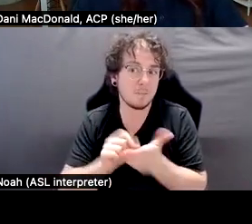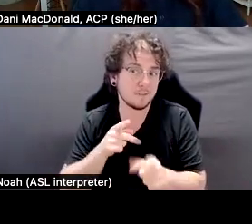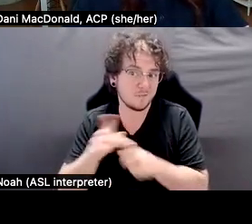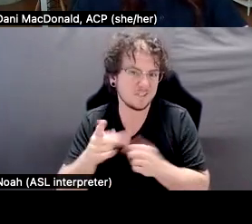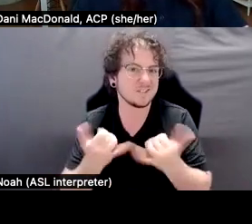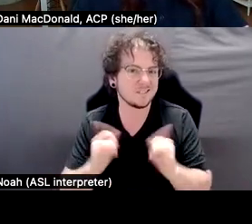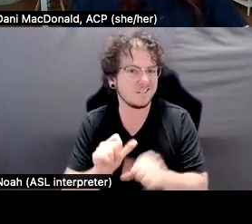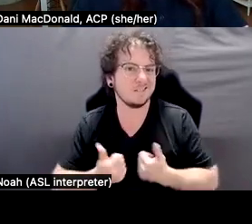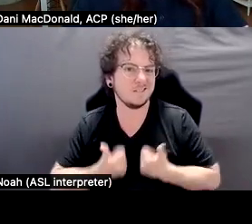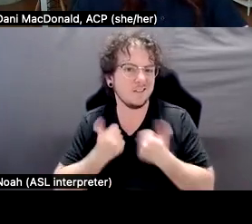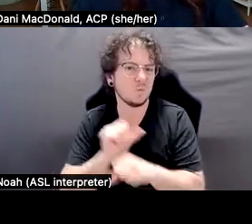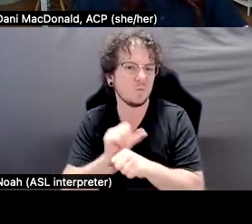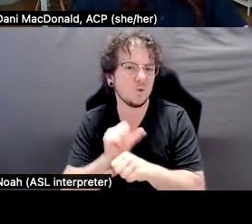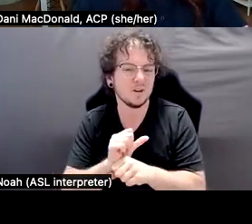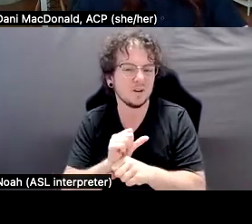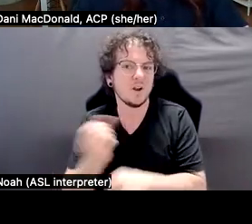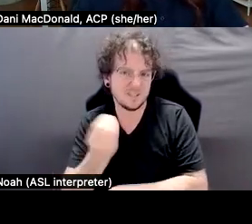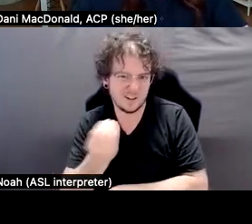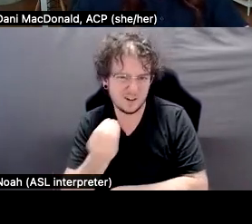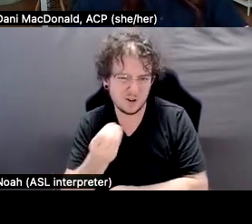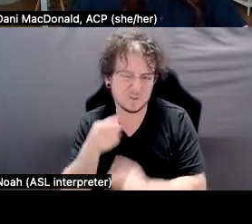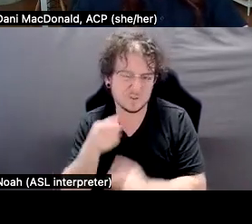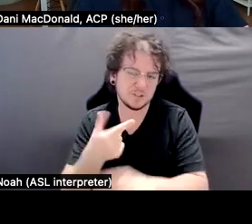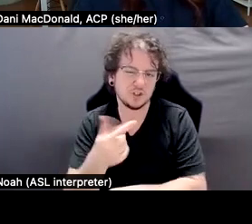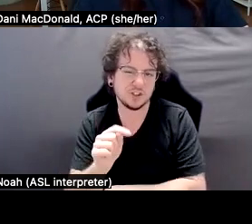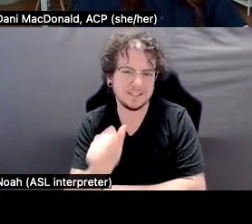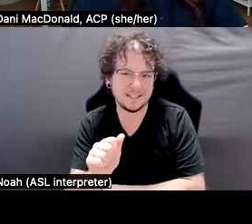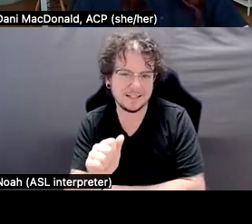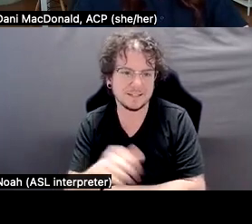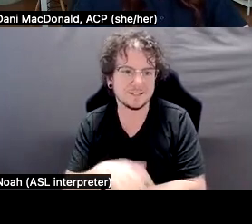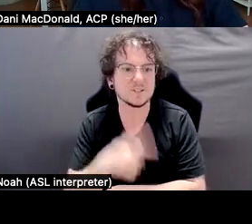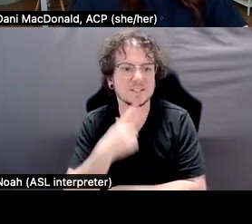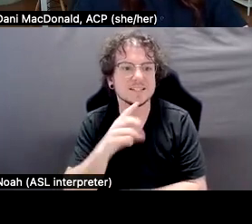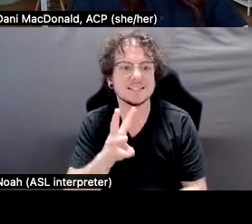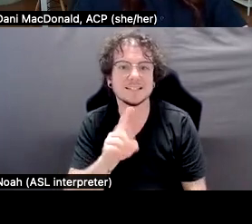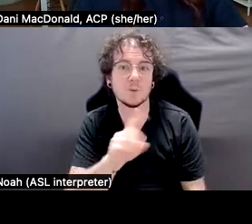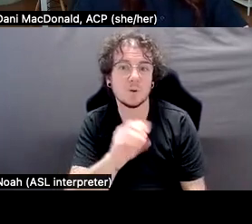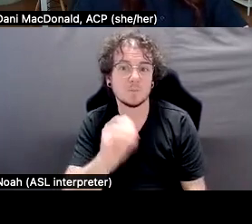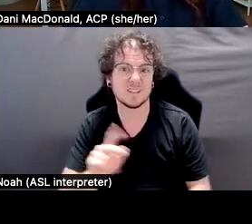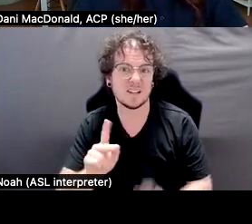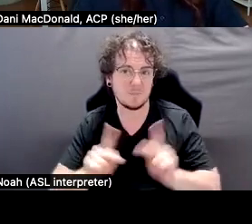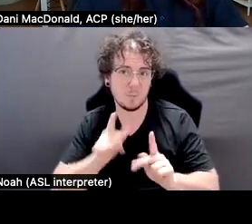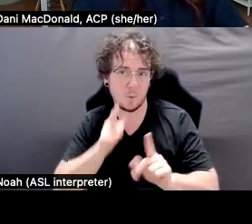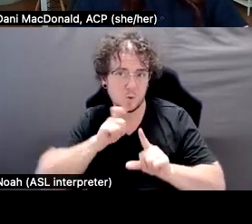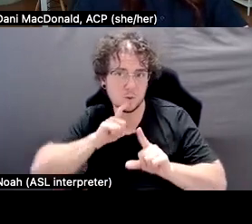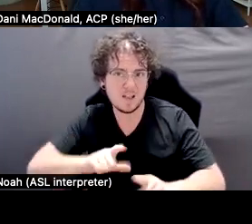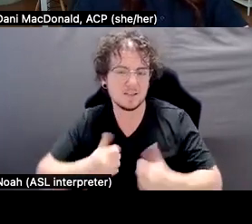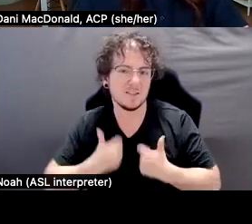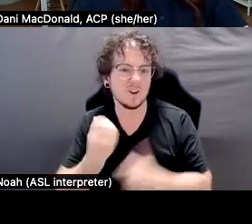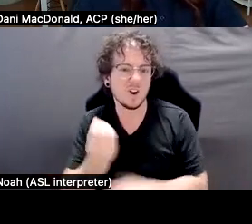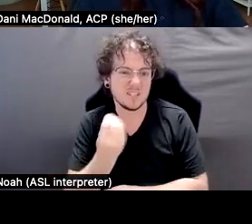in the GTA. So, we found that 61% of respondents are Ontario-based with around 40% of respondents